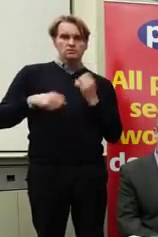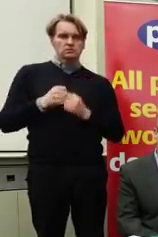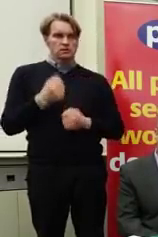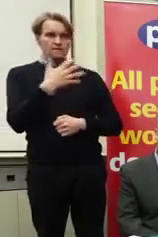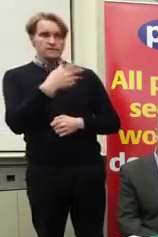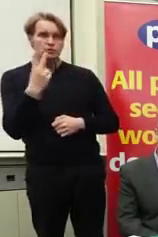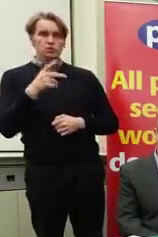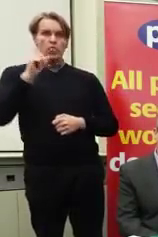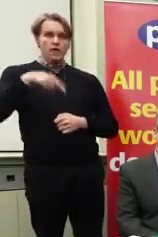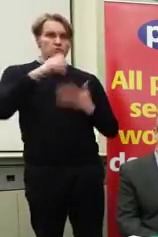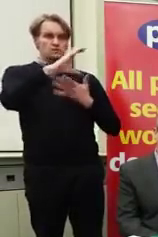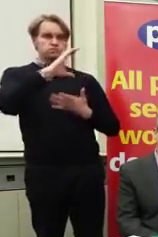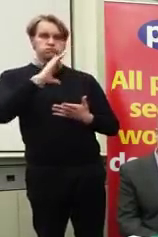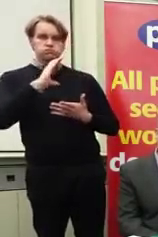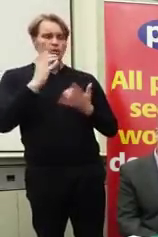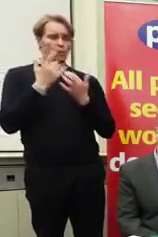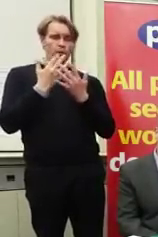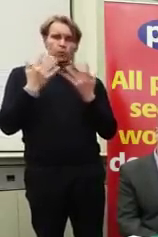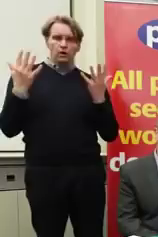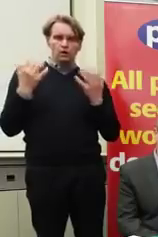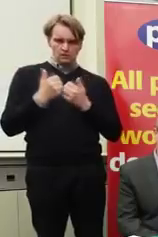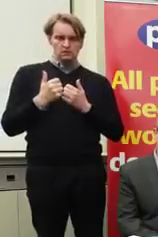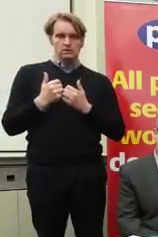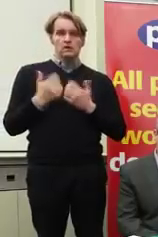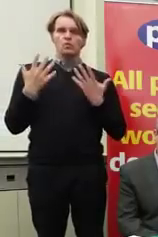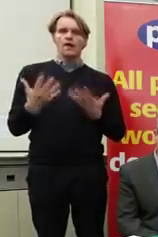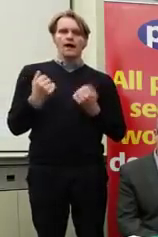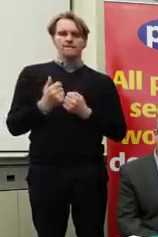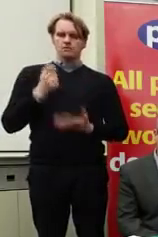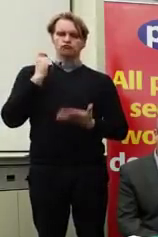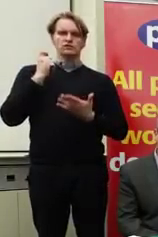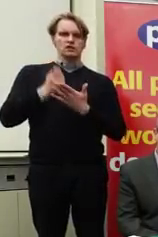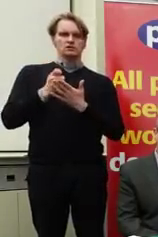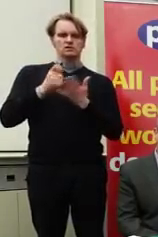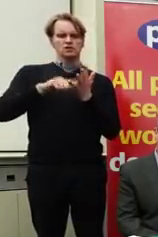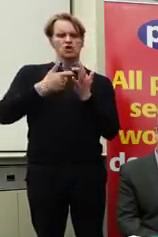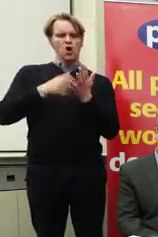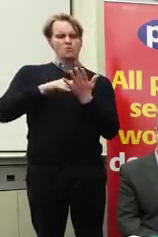our legal victory. We have reinstated to 2010 redundancy terms people who had